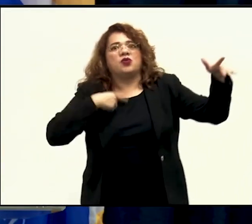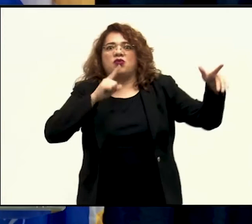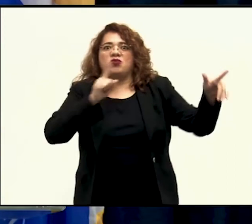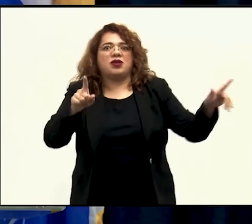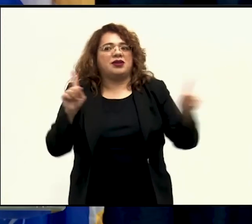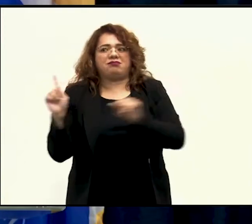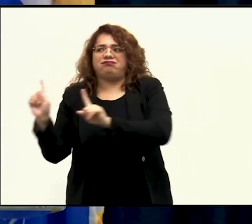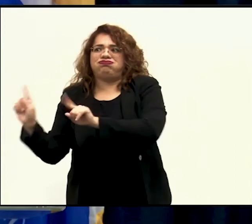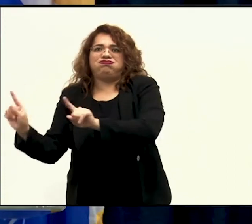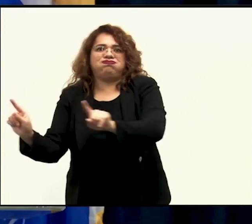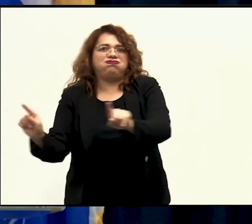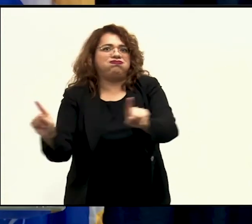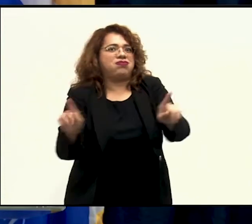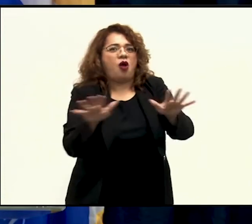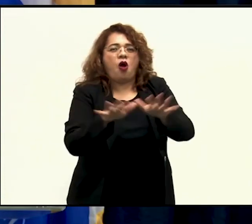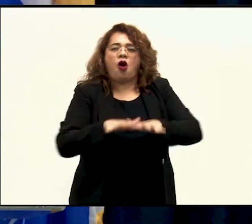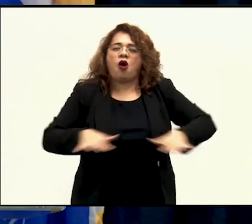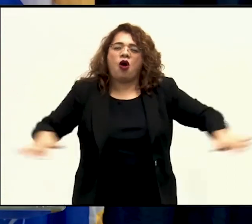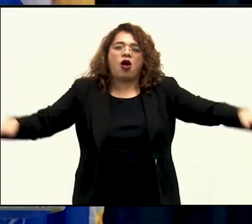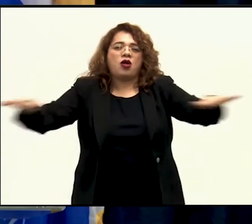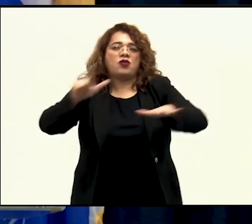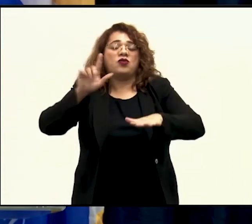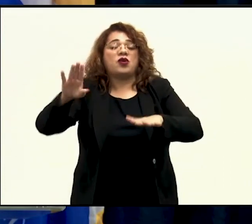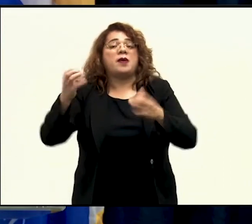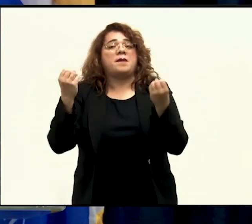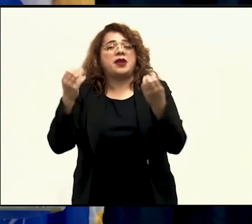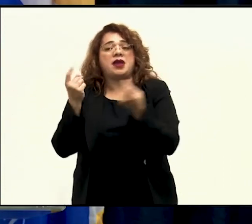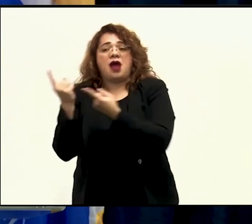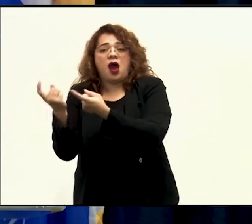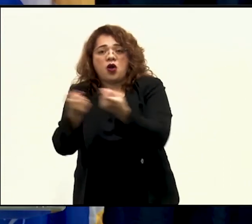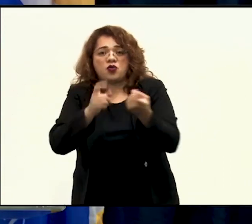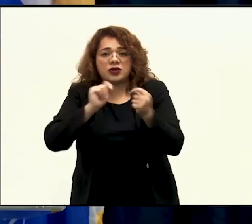We also have a city outreach team and many partners who share information about the opportunities